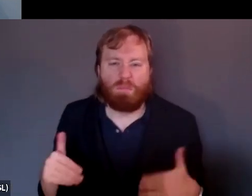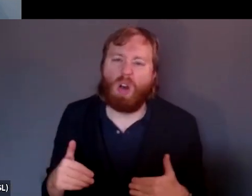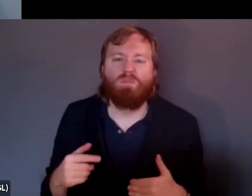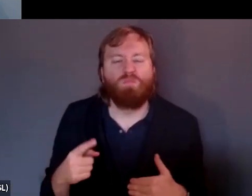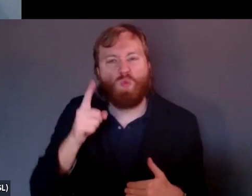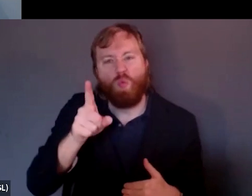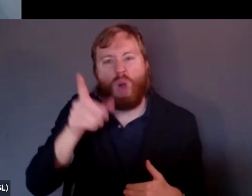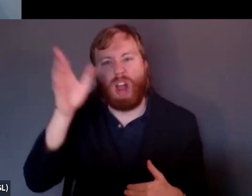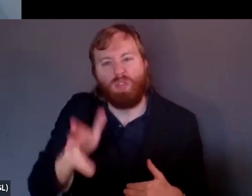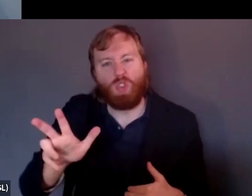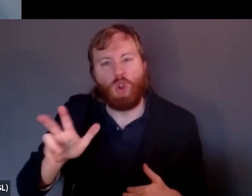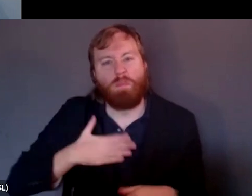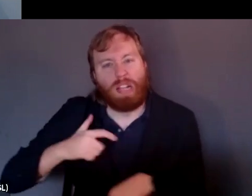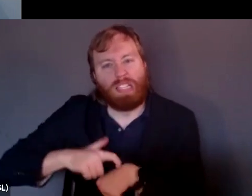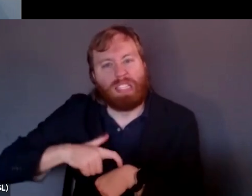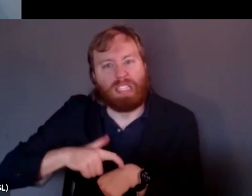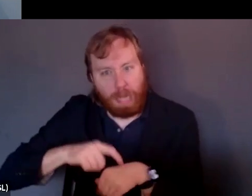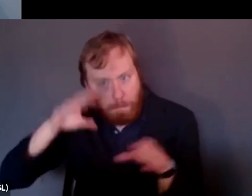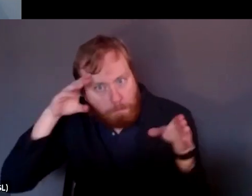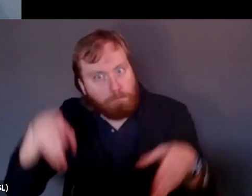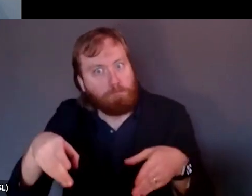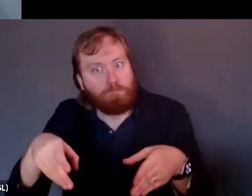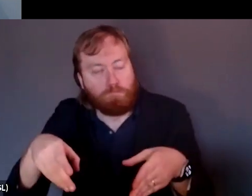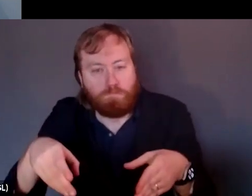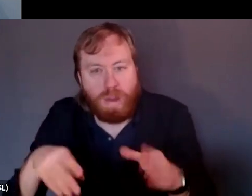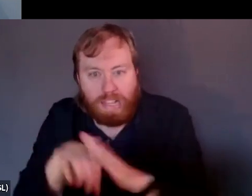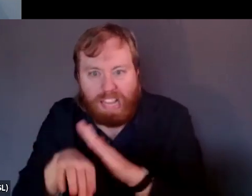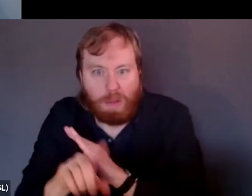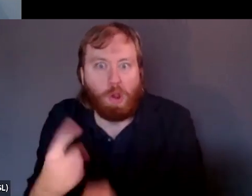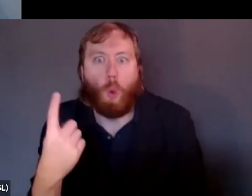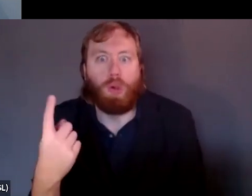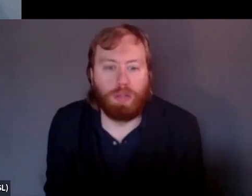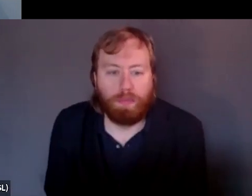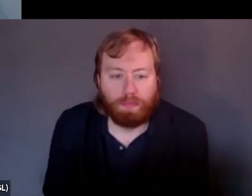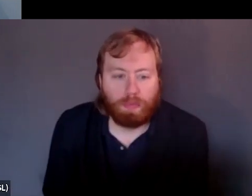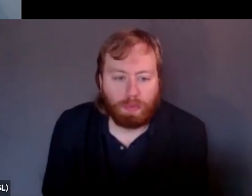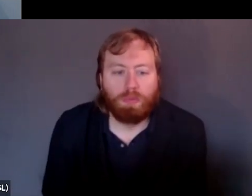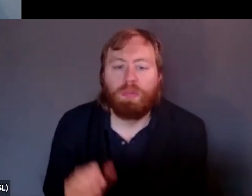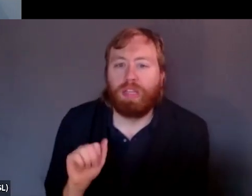I think it's interesting, though, because, like you were saying, Ron, if you're doing a lot of that testing earlier,